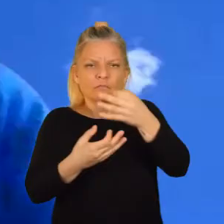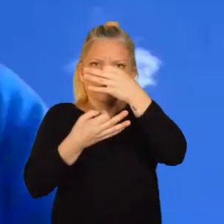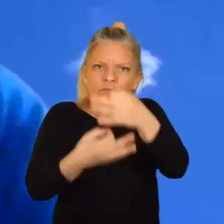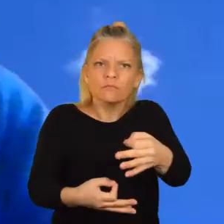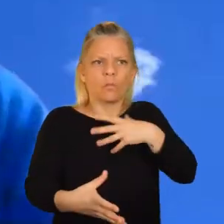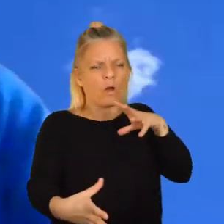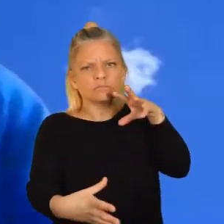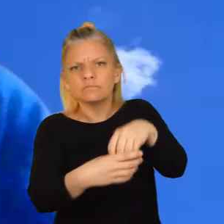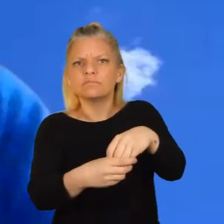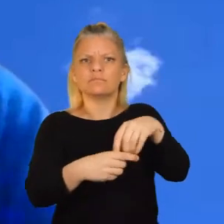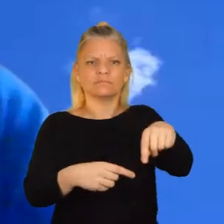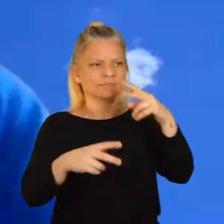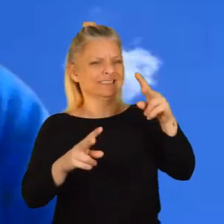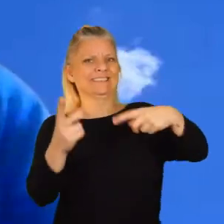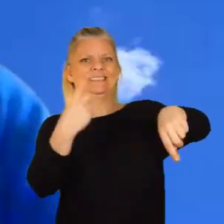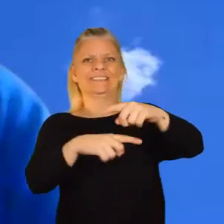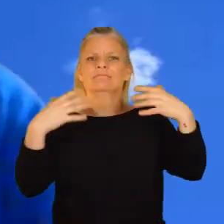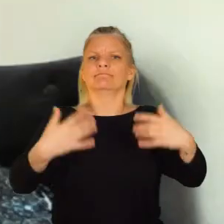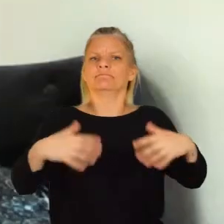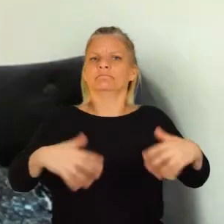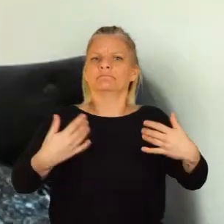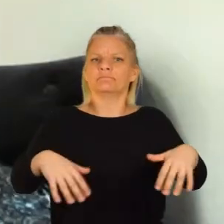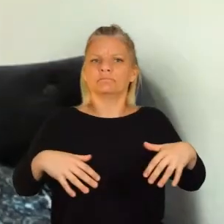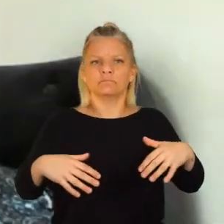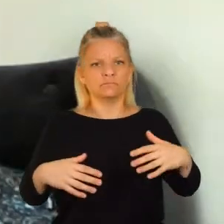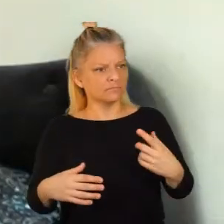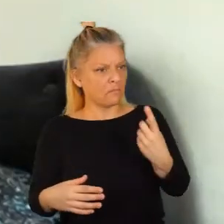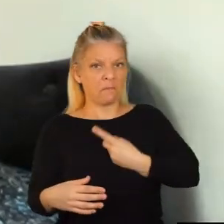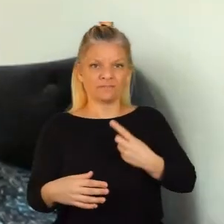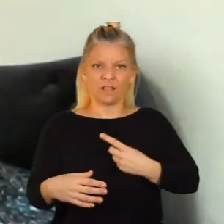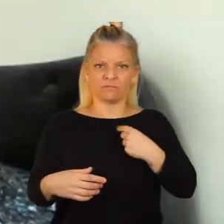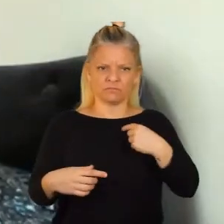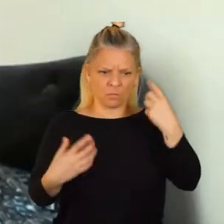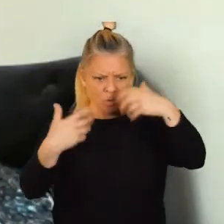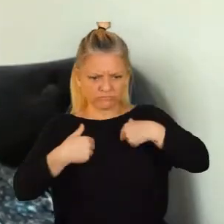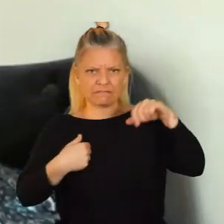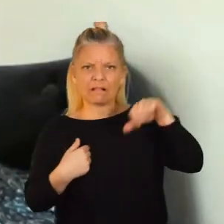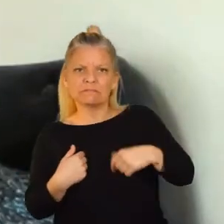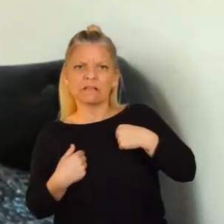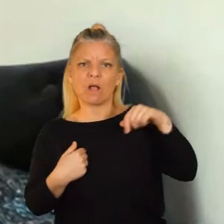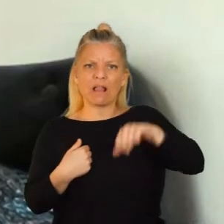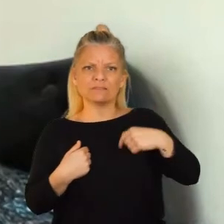And there's something quite healing for me about being part of these kind of groups and just seeing